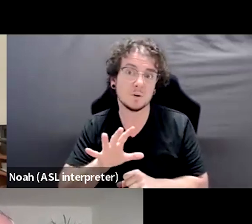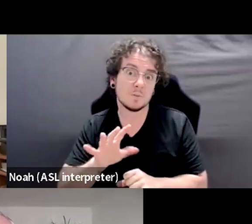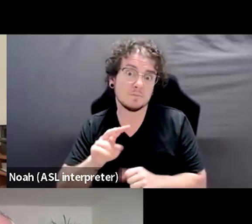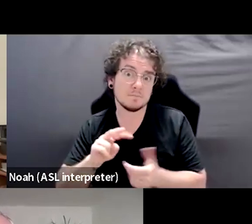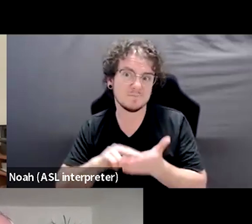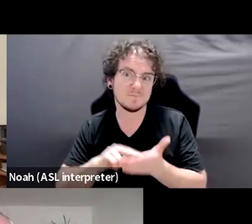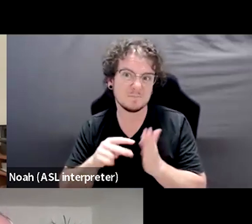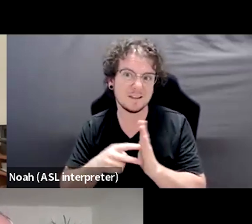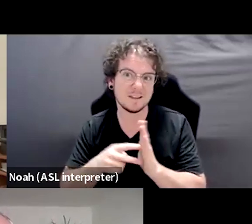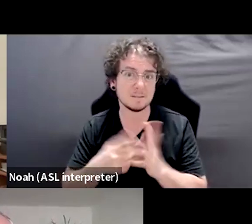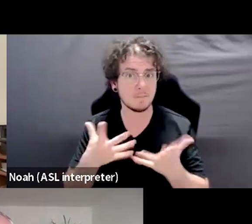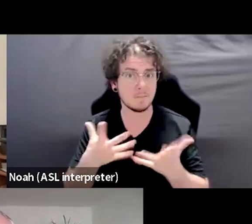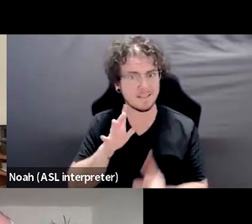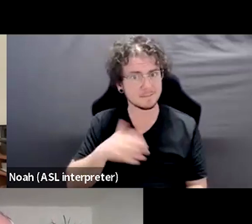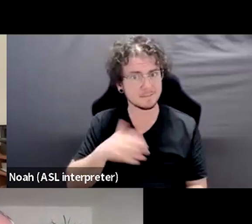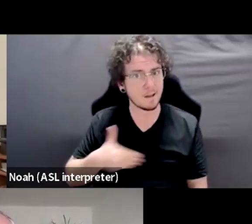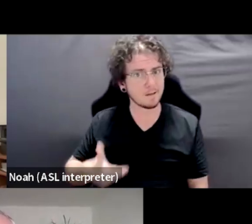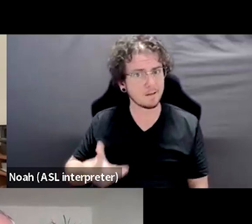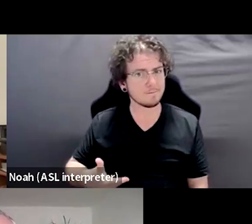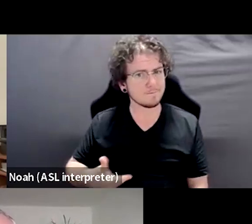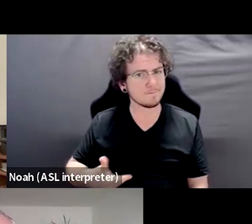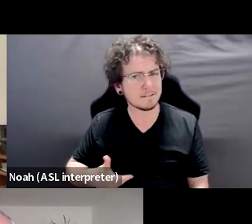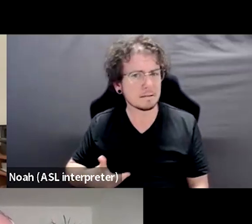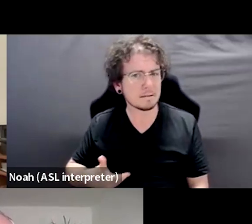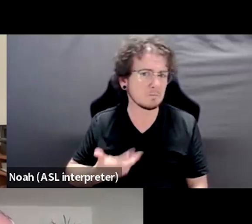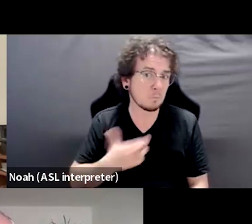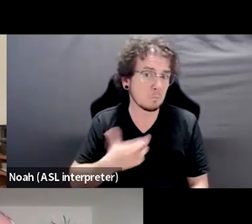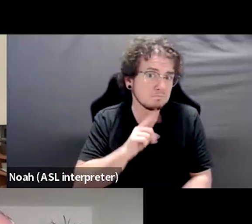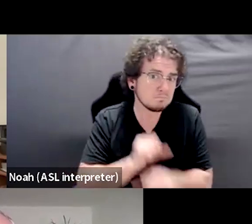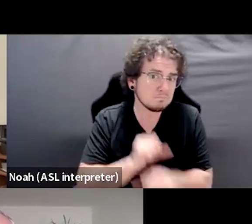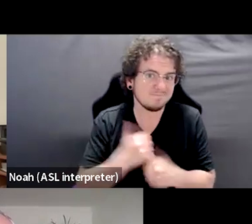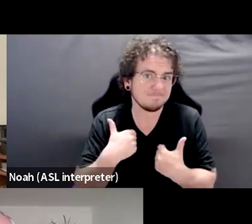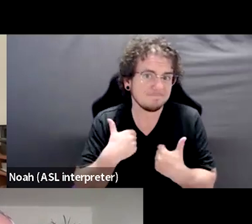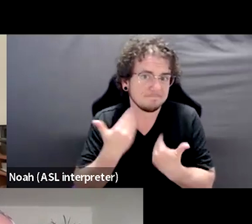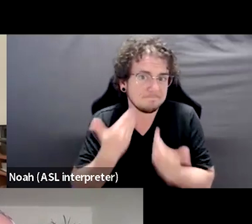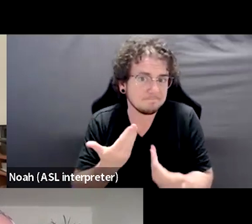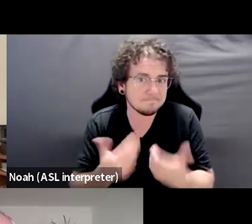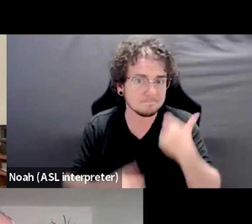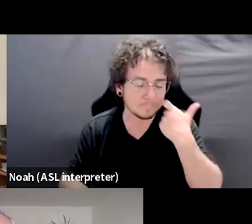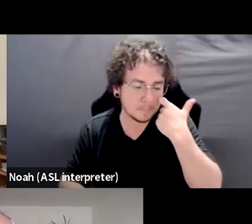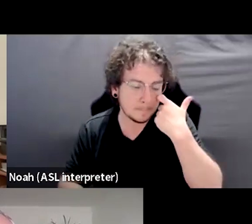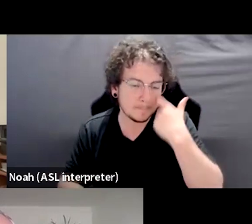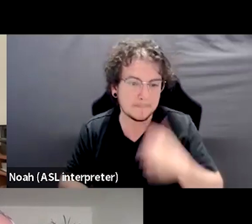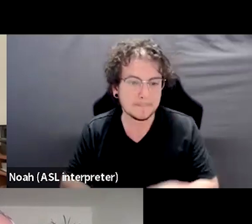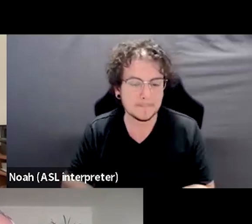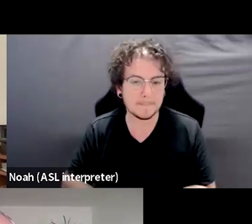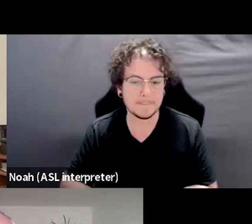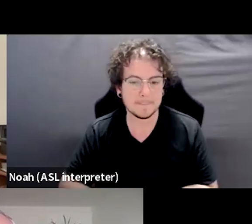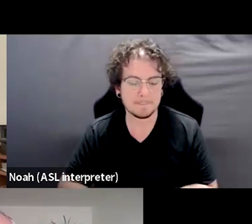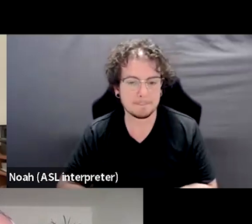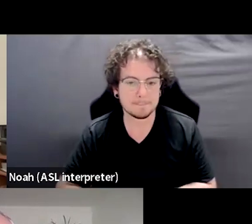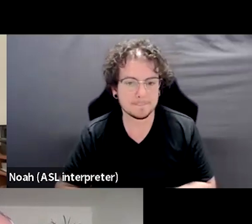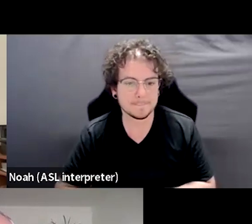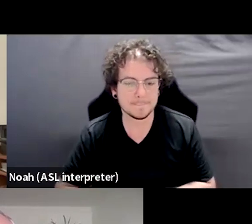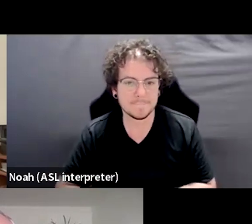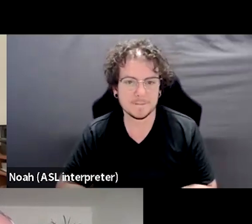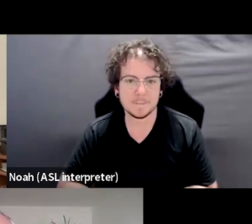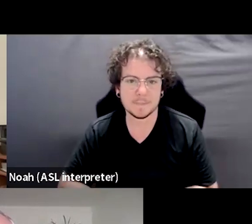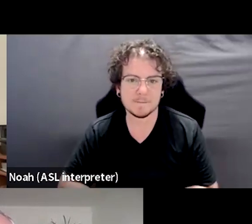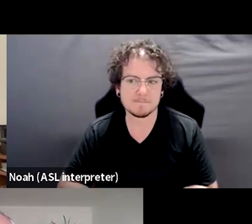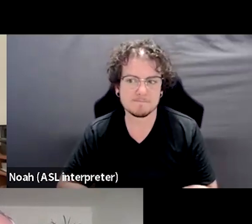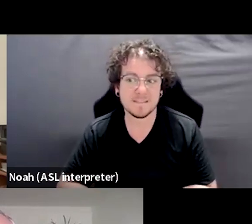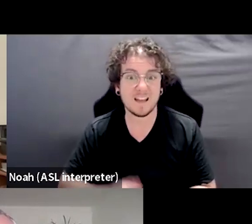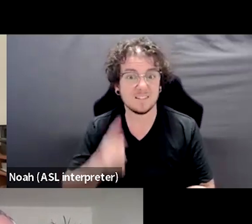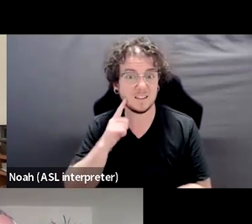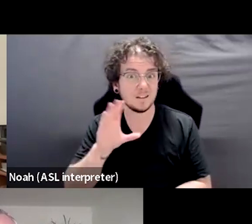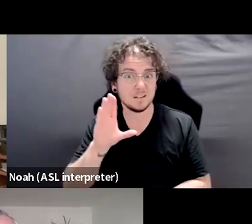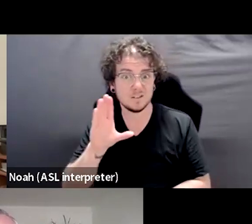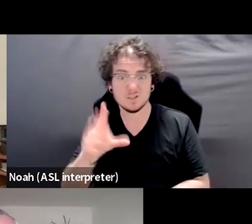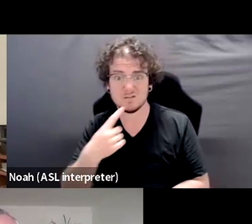just a feeling I have, but what you said, I think it's all of those things. I think people don't